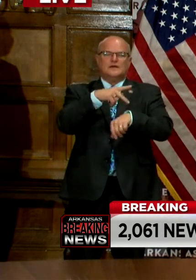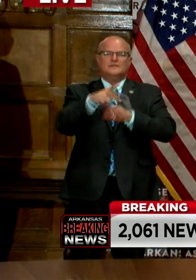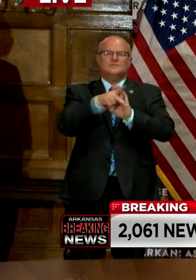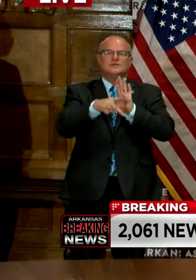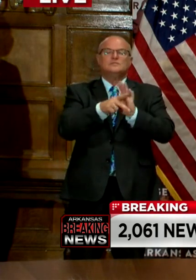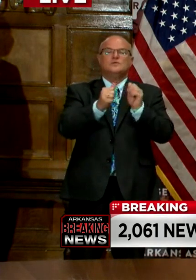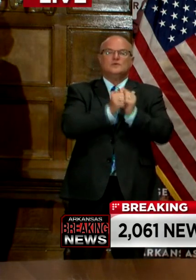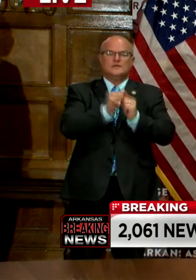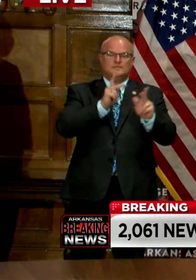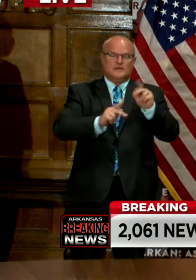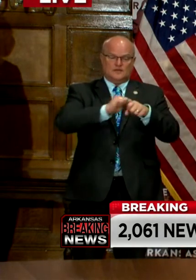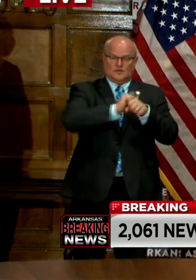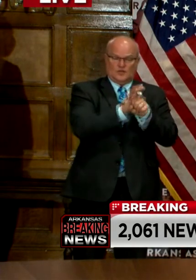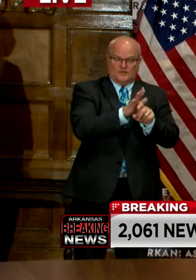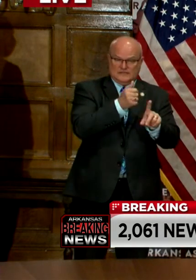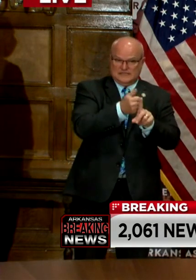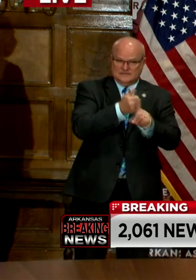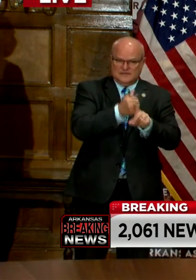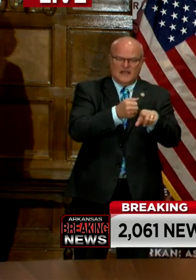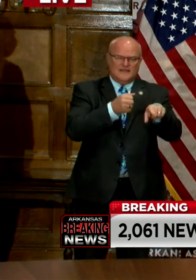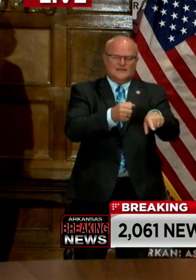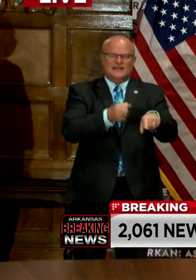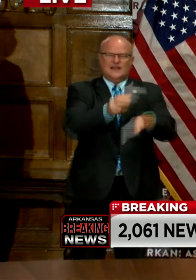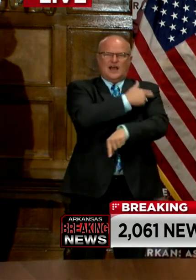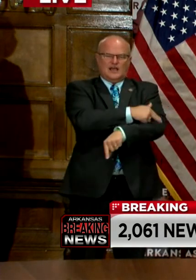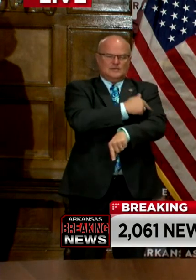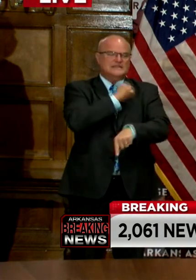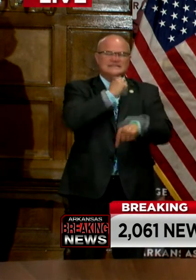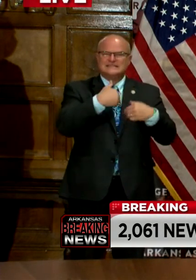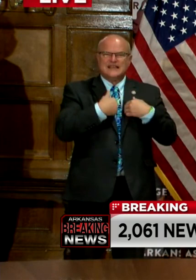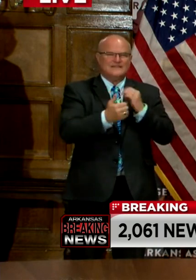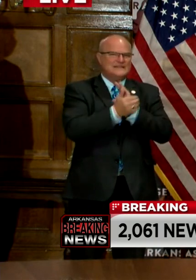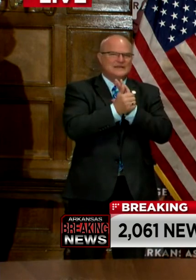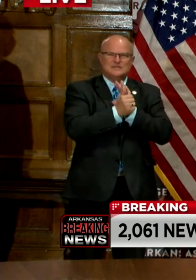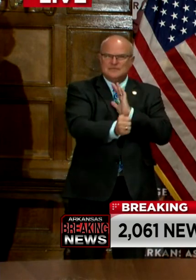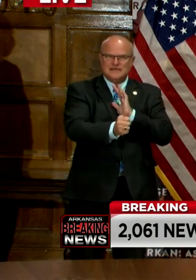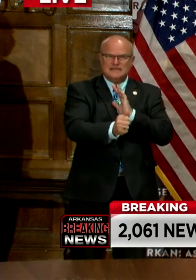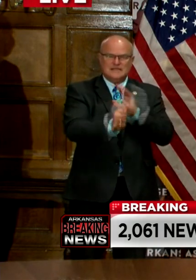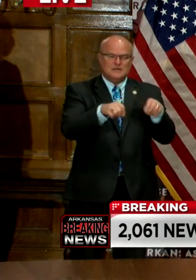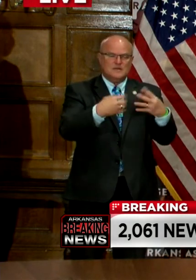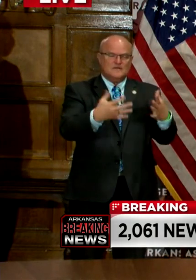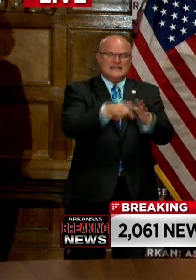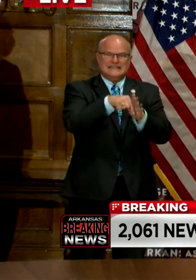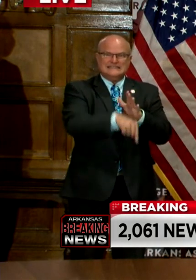GET THE RESOURCES THEY NEED. IMAGINE APPLYING ITS PRINCIPLE TO PATIENTS WITH COVID-19.